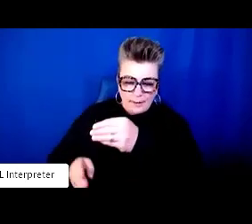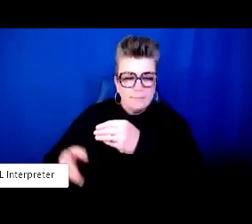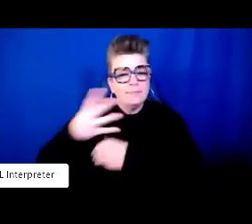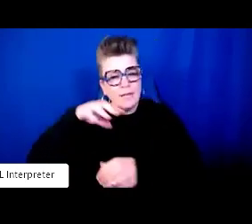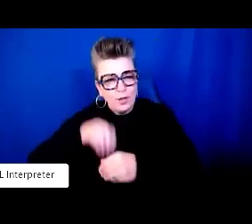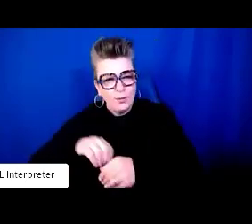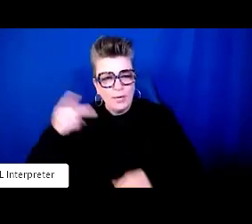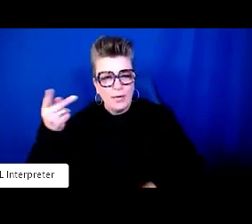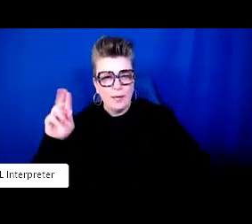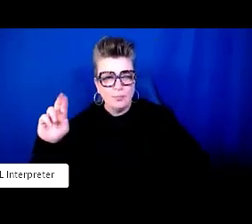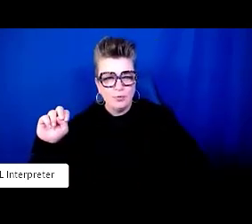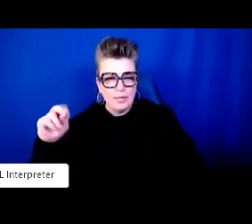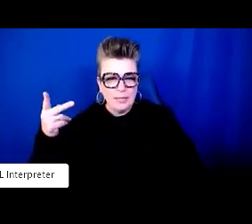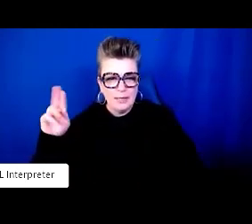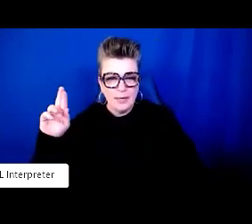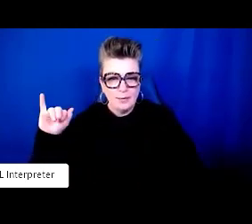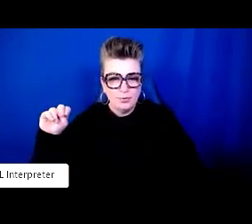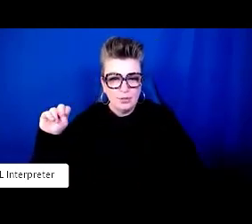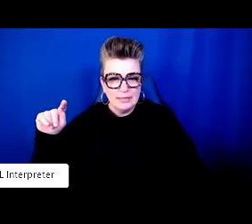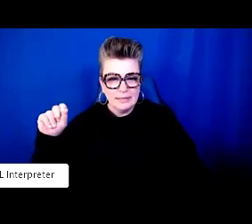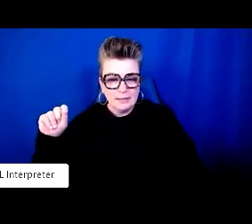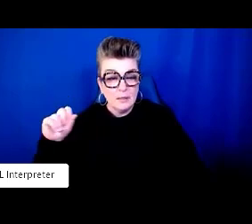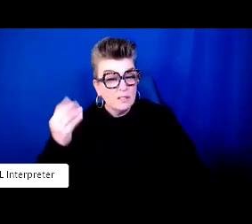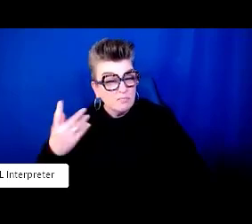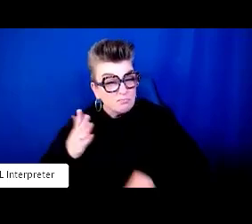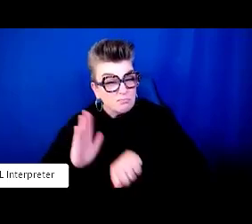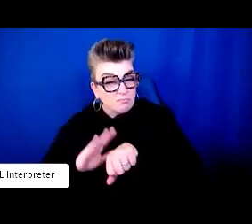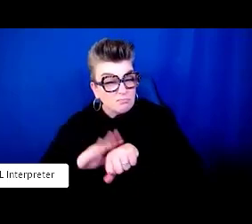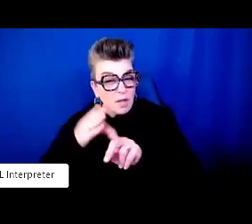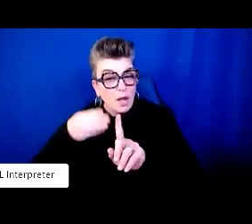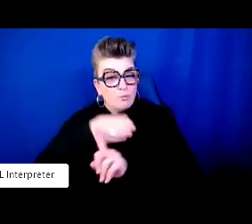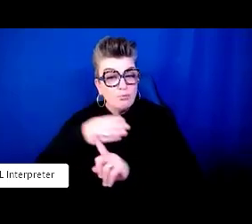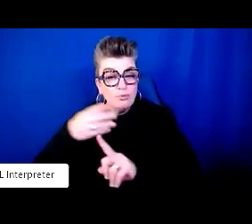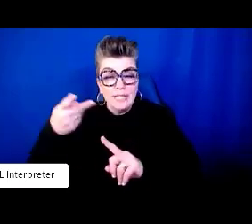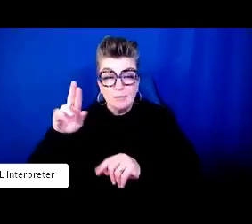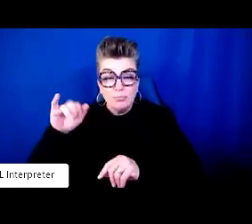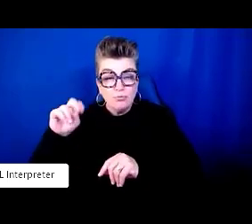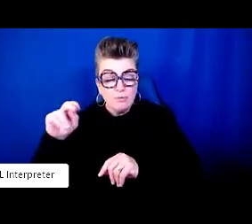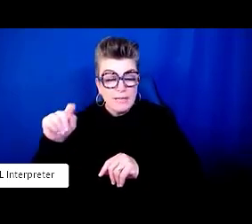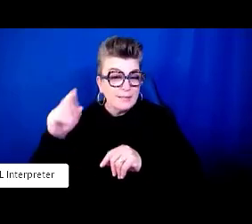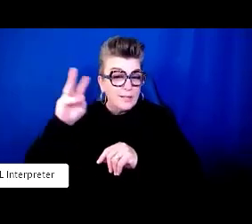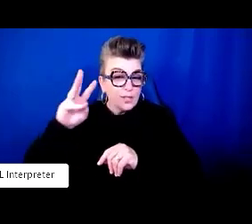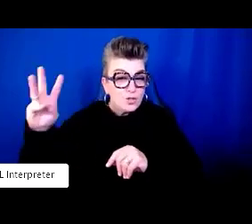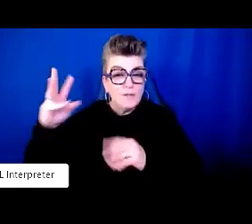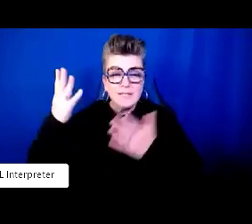You should also keep in mind that pre-print servers may have their own requirements to share data upon pre-print posting,